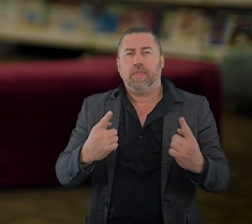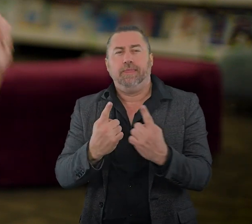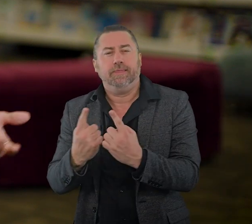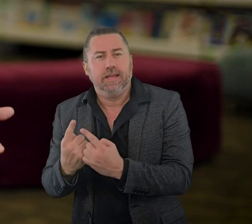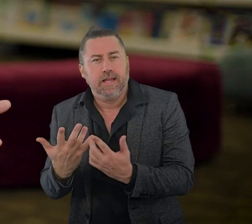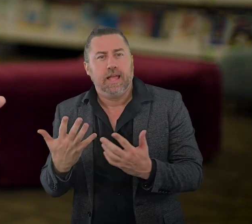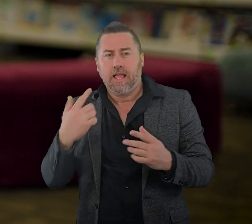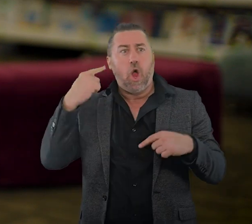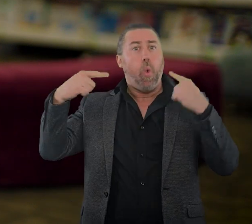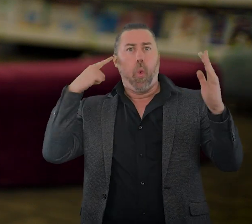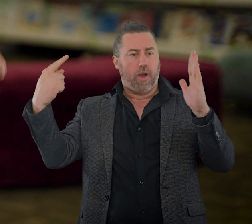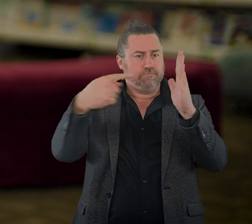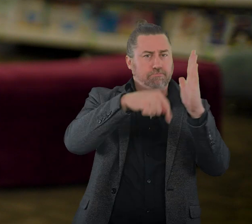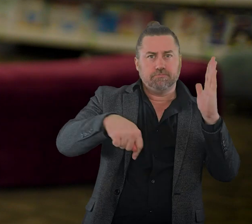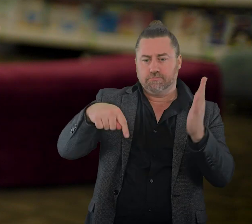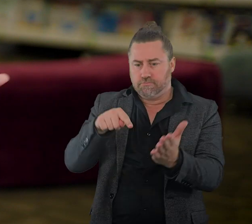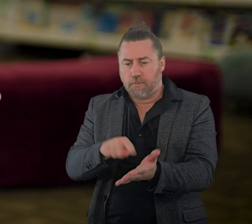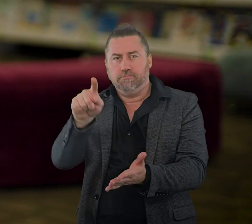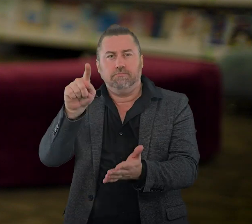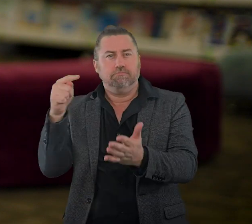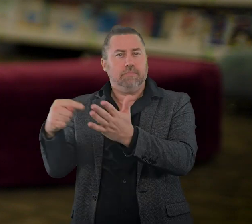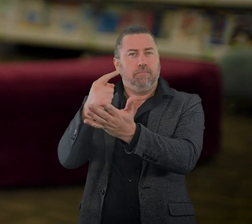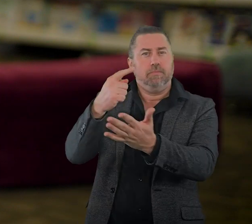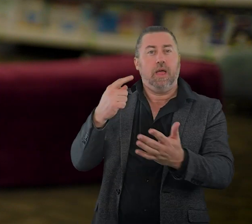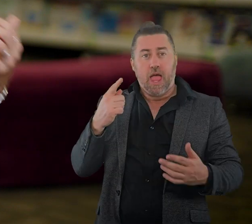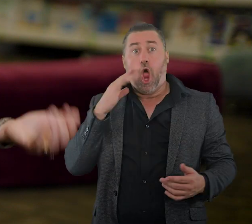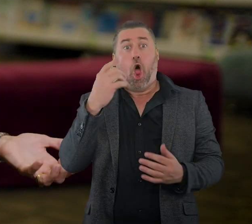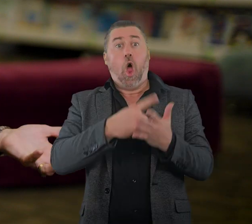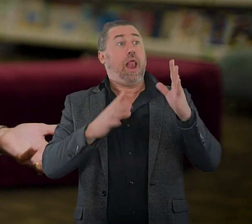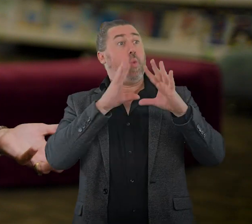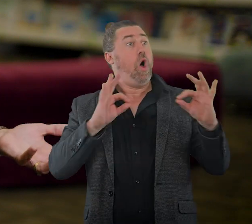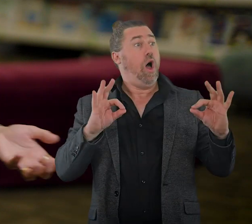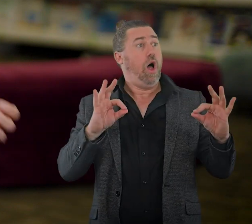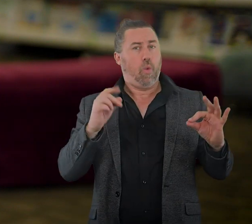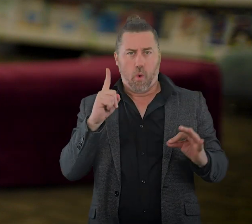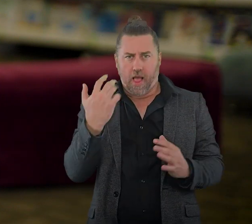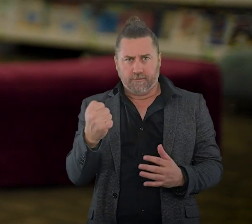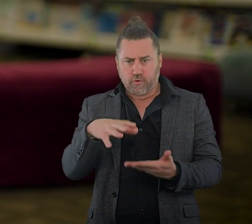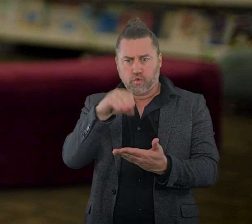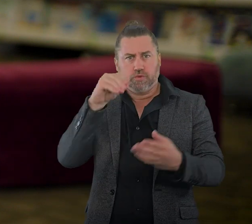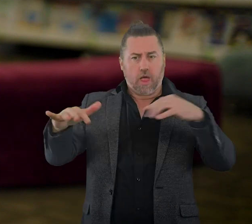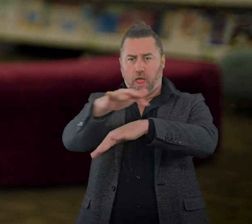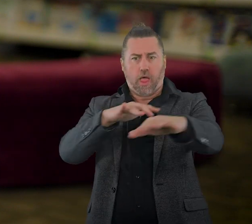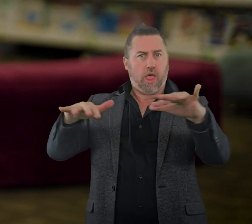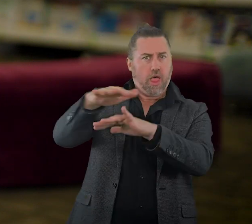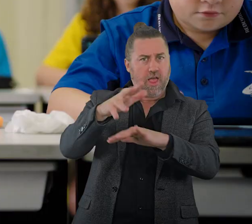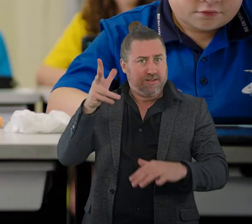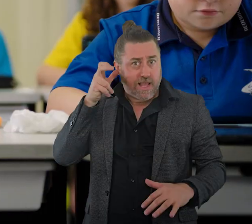how a classroom reverberates, how it responds to sound with students in the room, without students in the room.